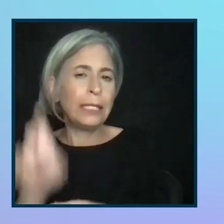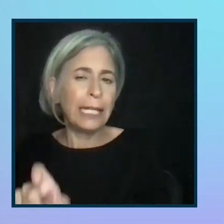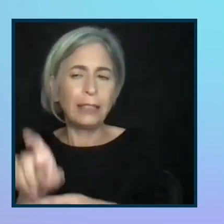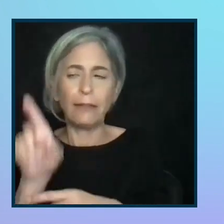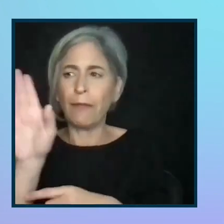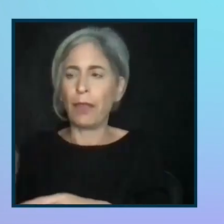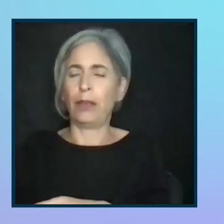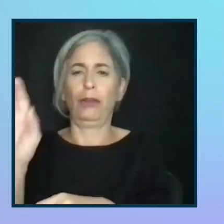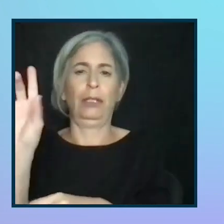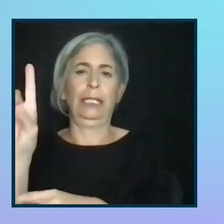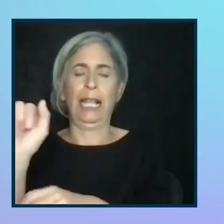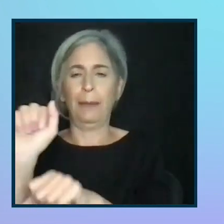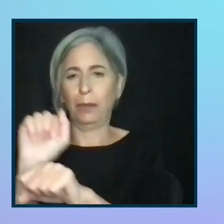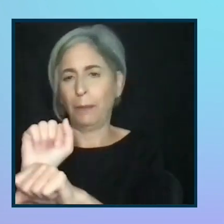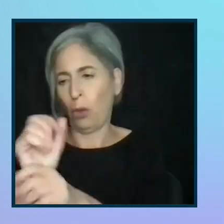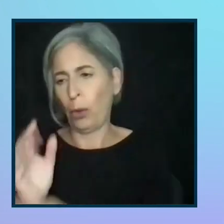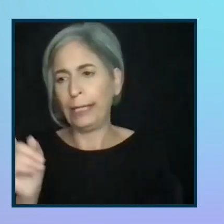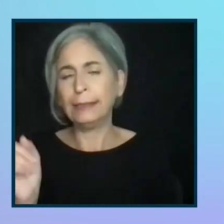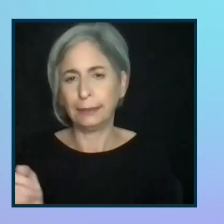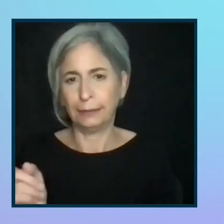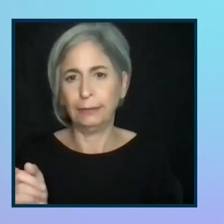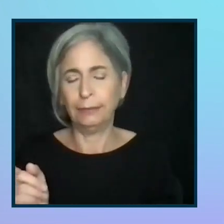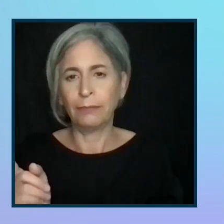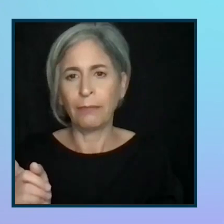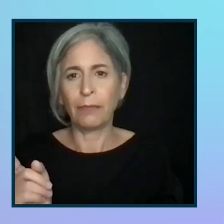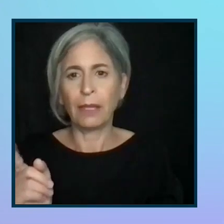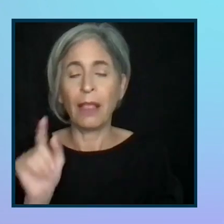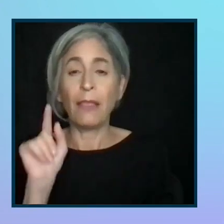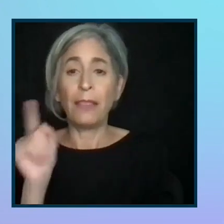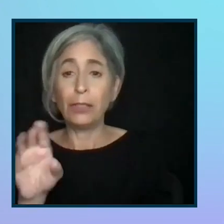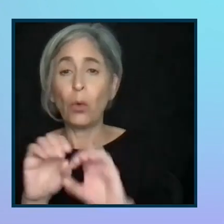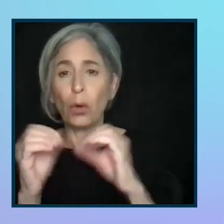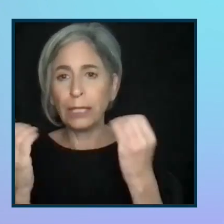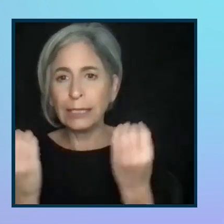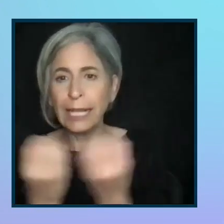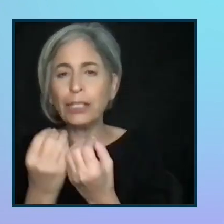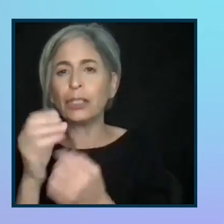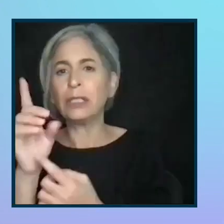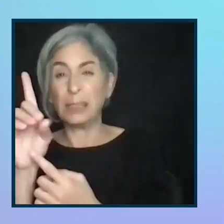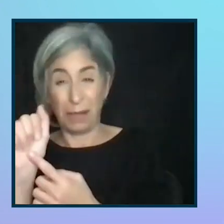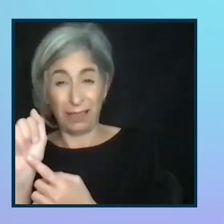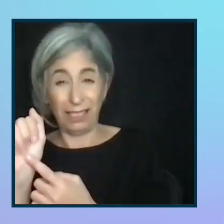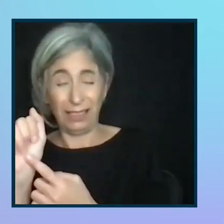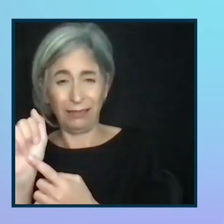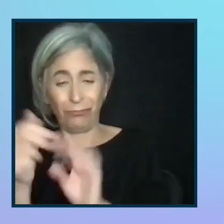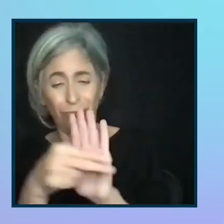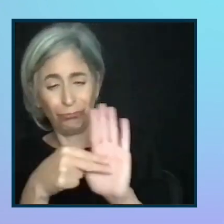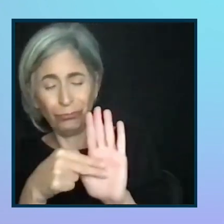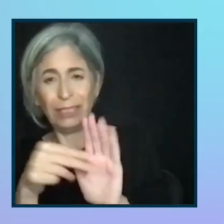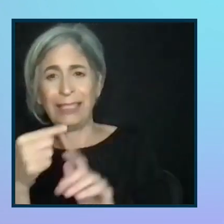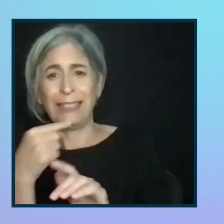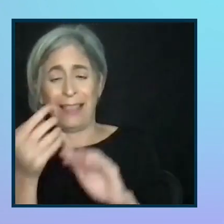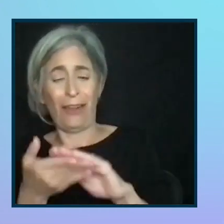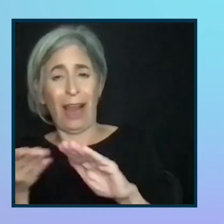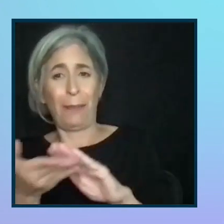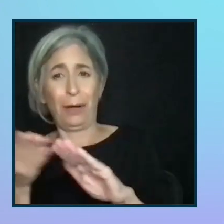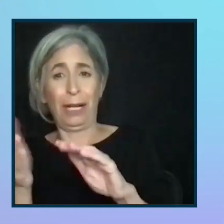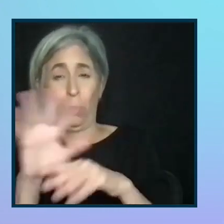And so right, as these disability organizations, which claim to be operating in community, right,